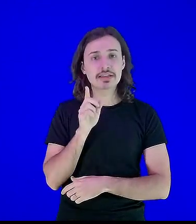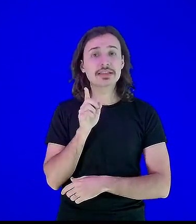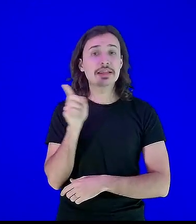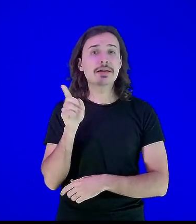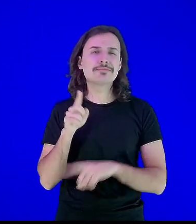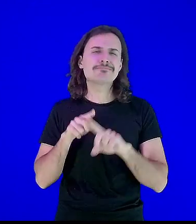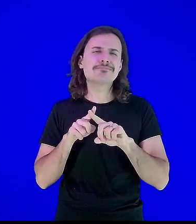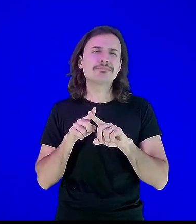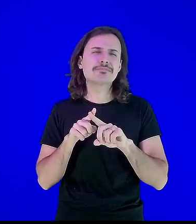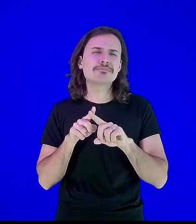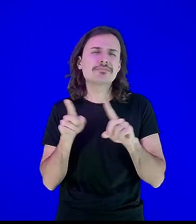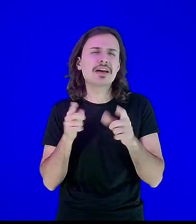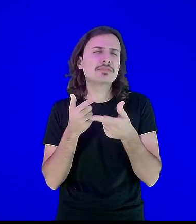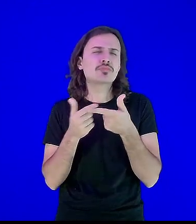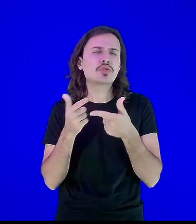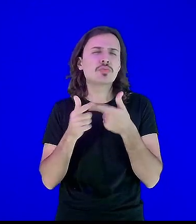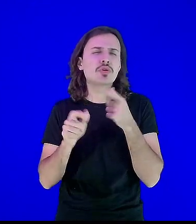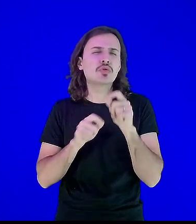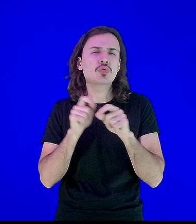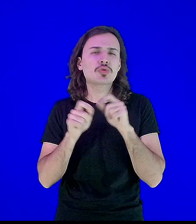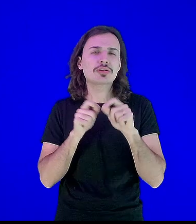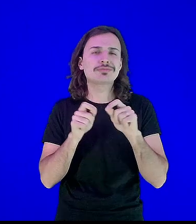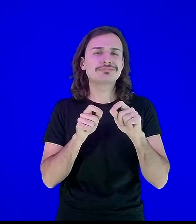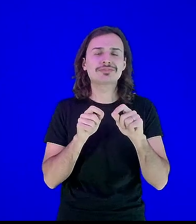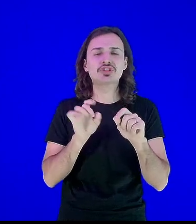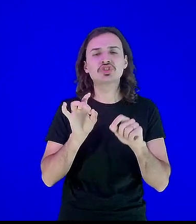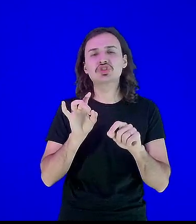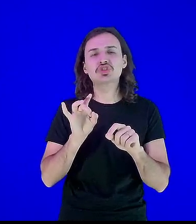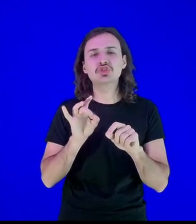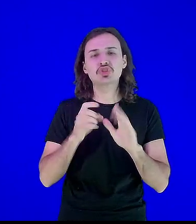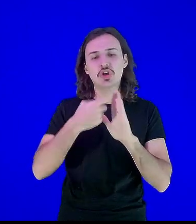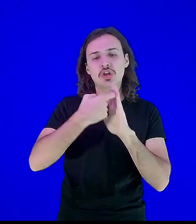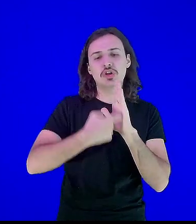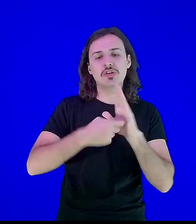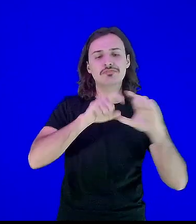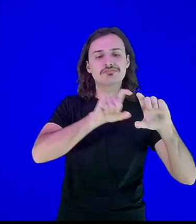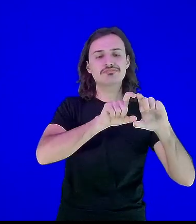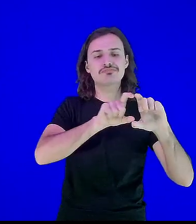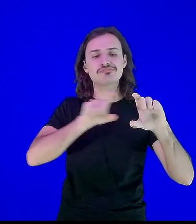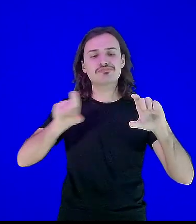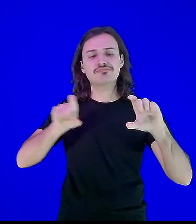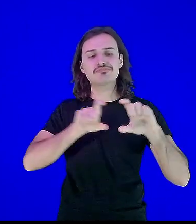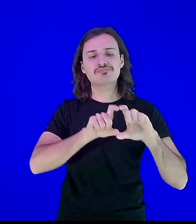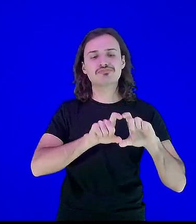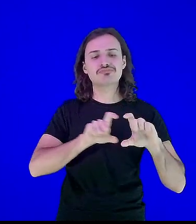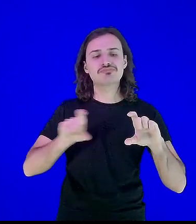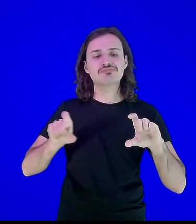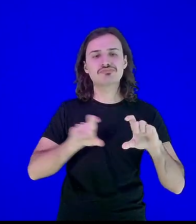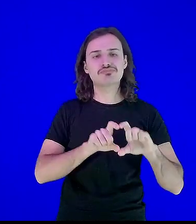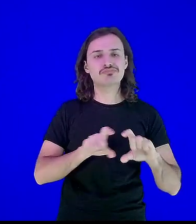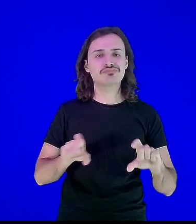and we, Brazilians, we use it from top to bottom so Delegs doesn't actually solve our problems